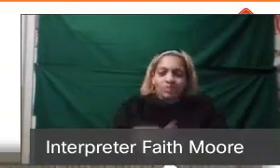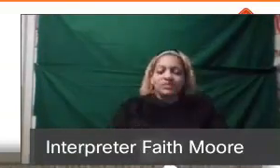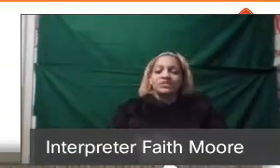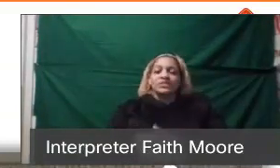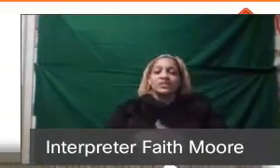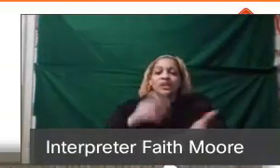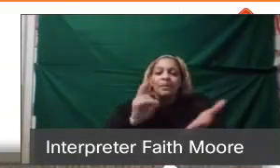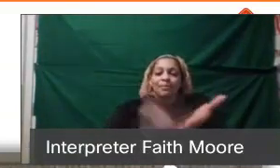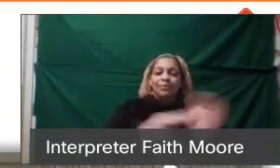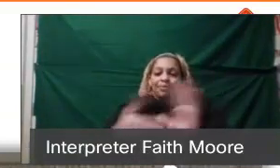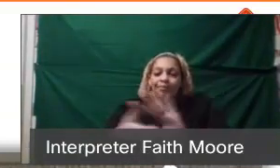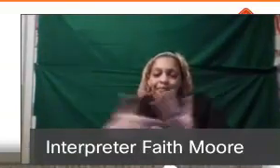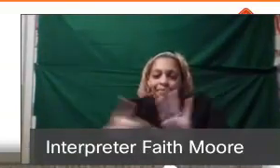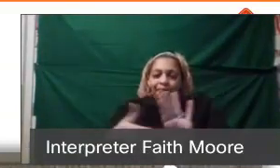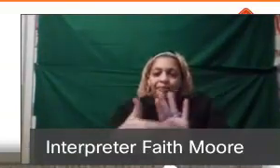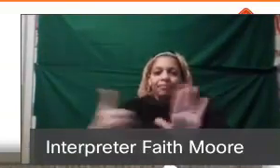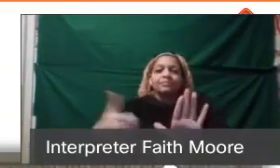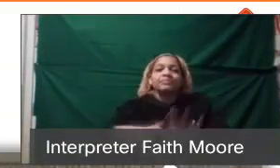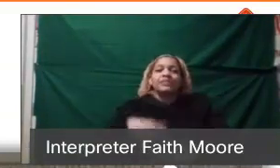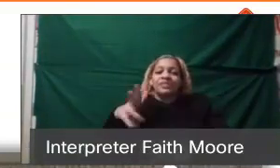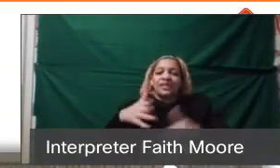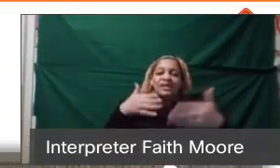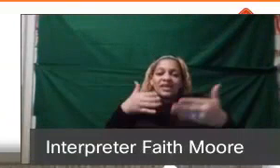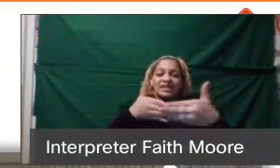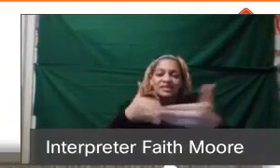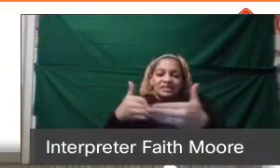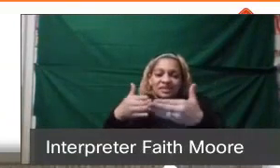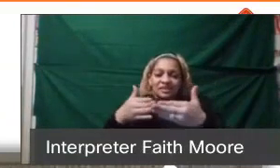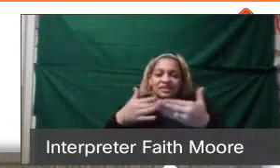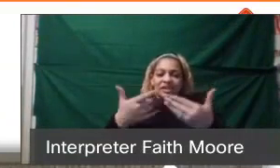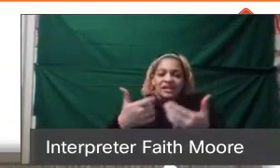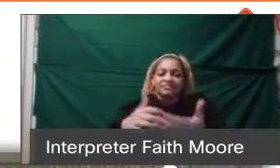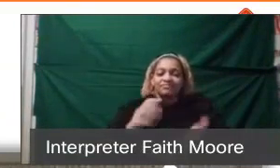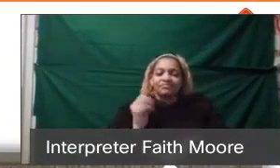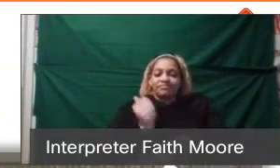These intersections to improve that safety safety, those connections.